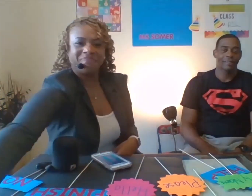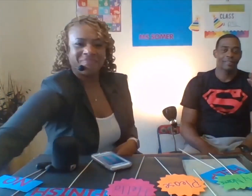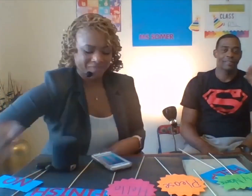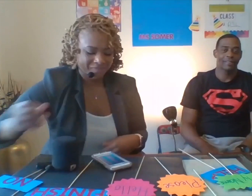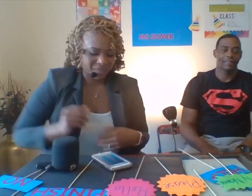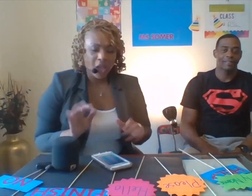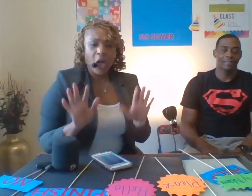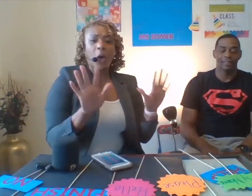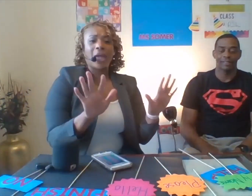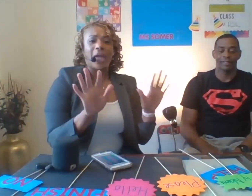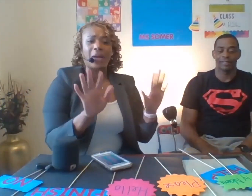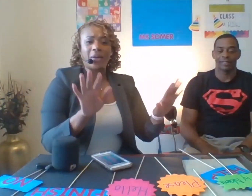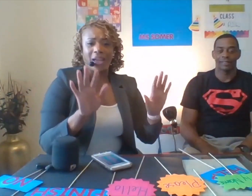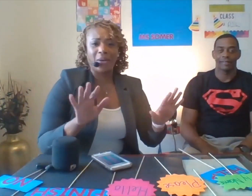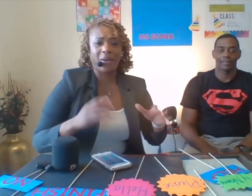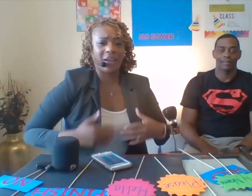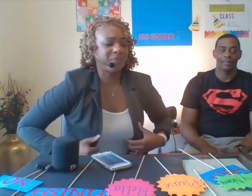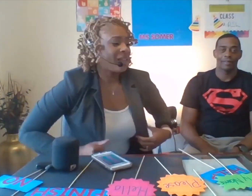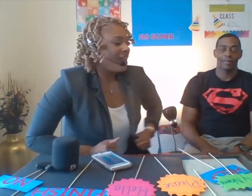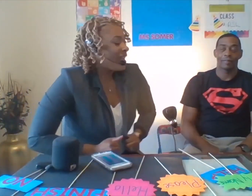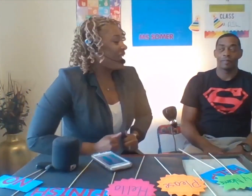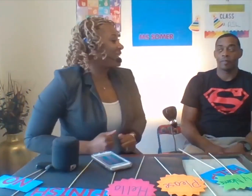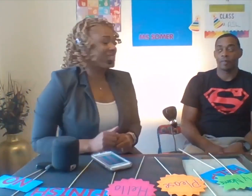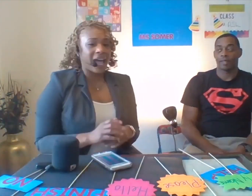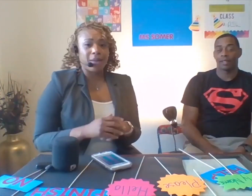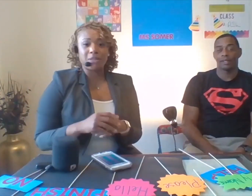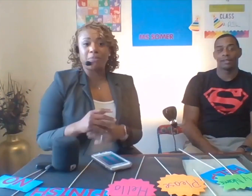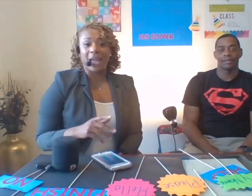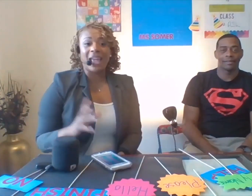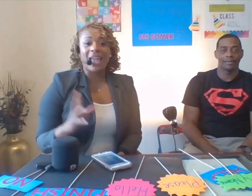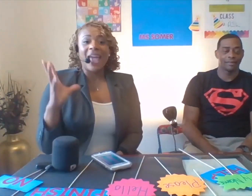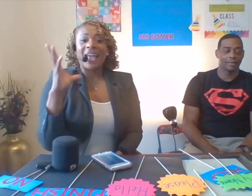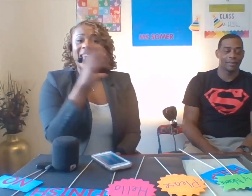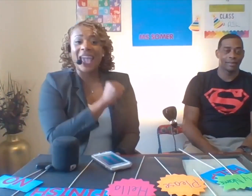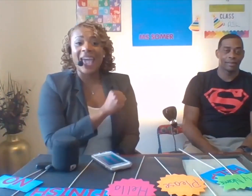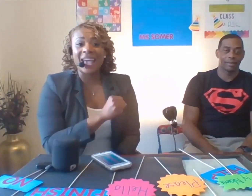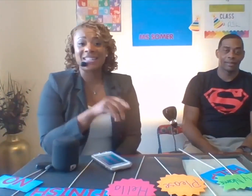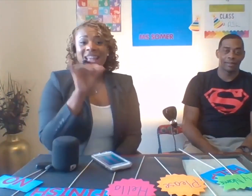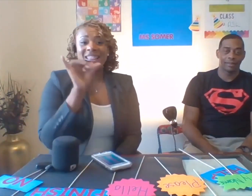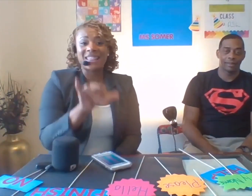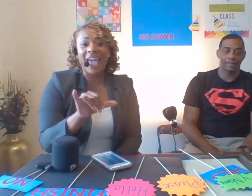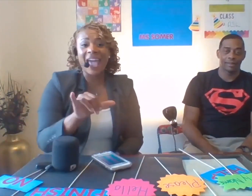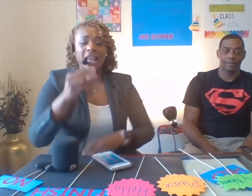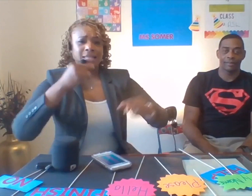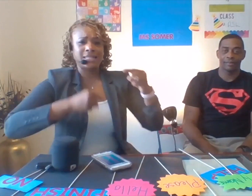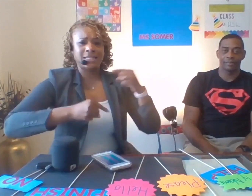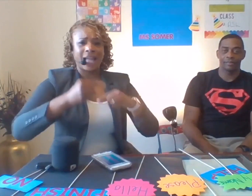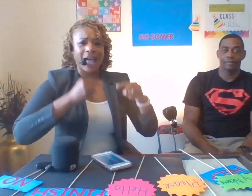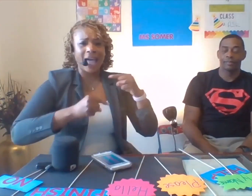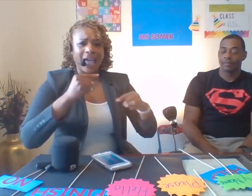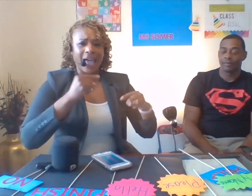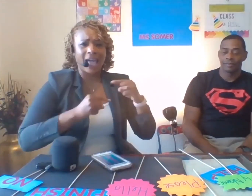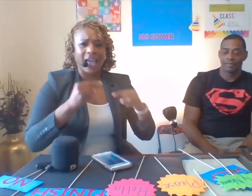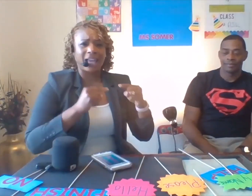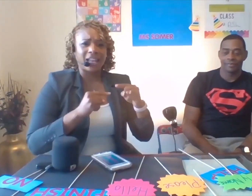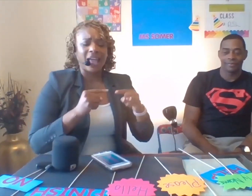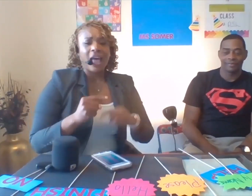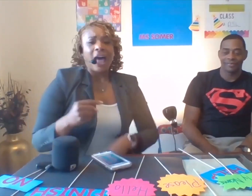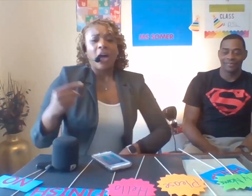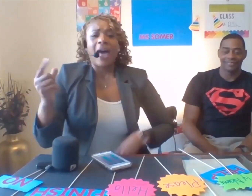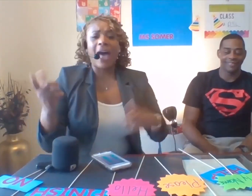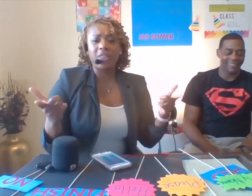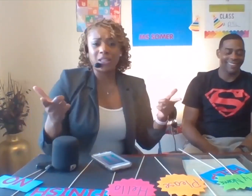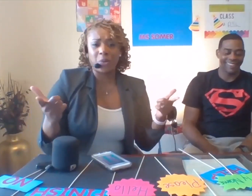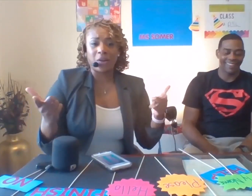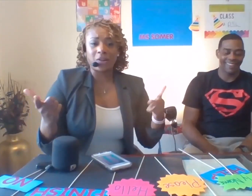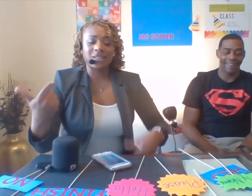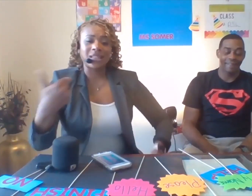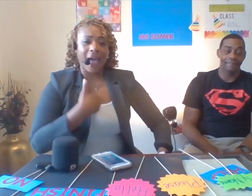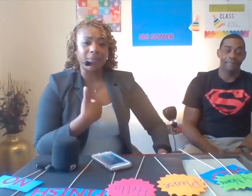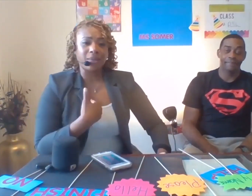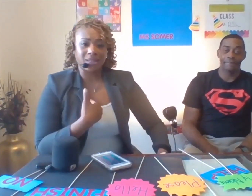okay okay okay it is time to play guess that side how this works is I'm gonna